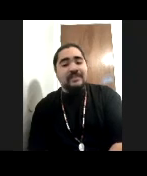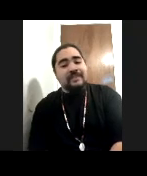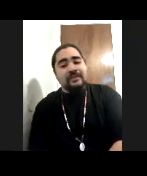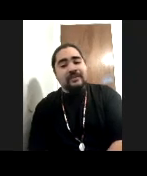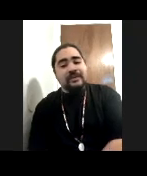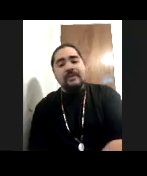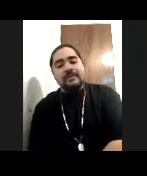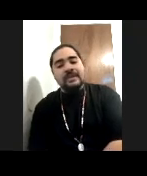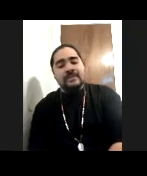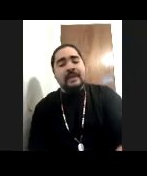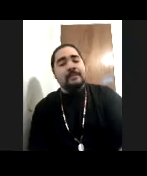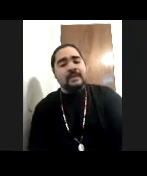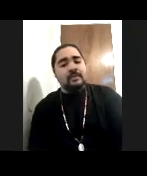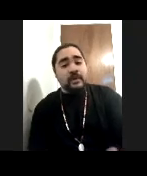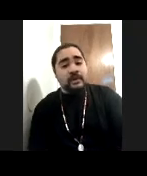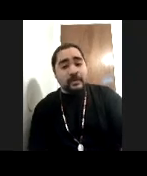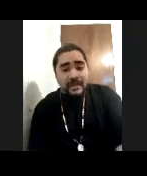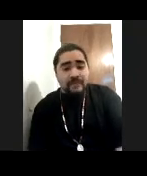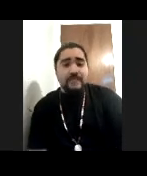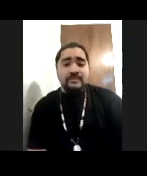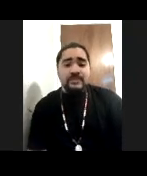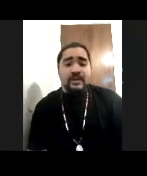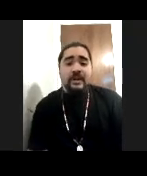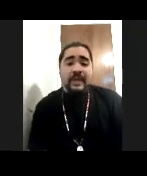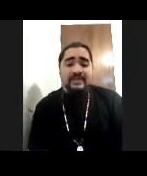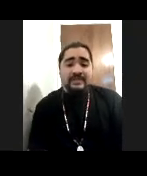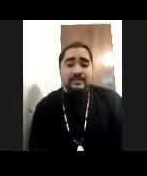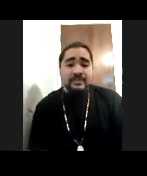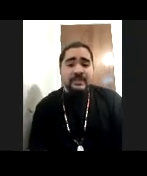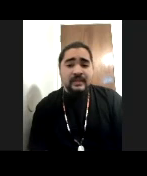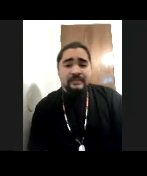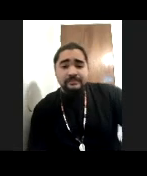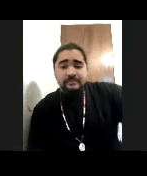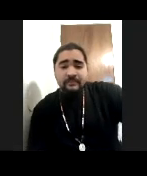after what makes me happy and what are what my dreams are like, so to speak.